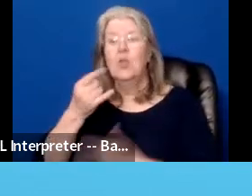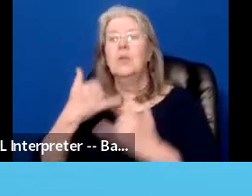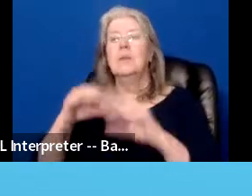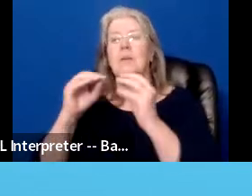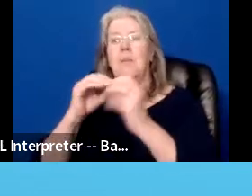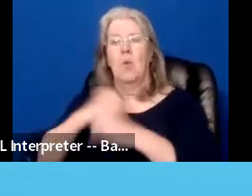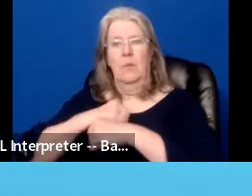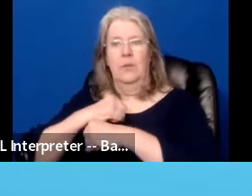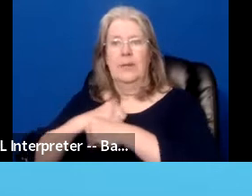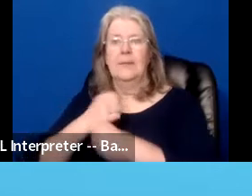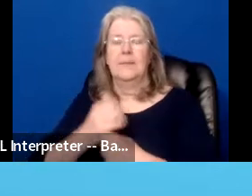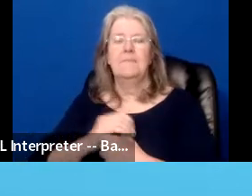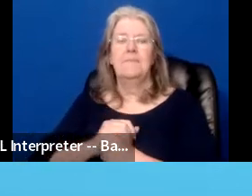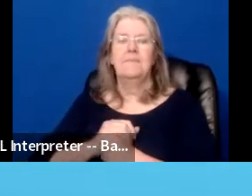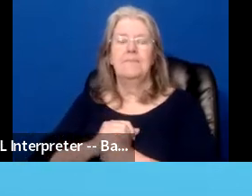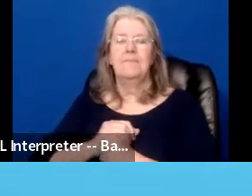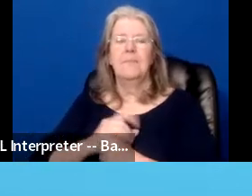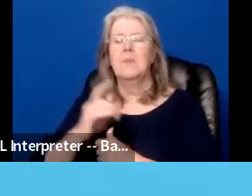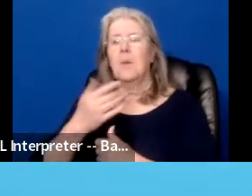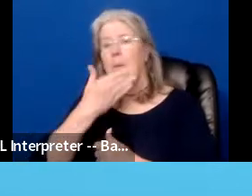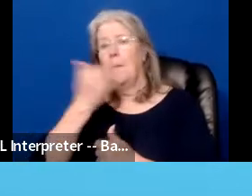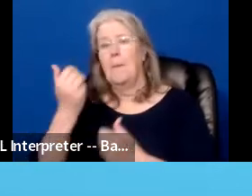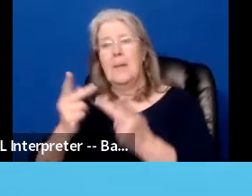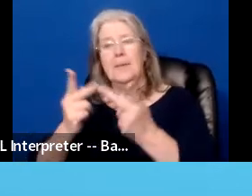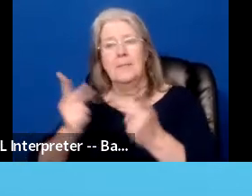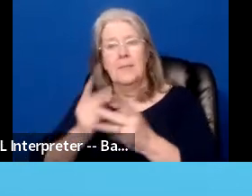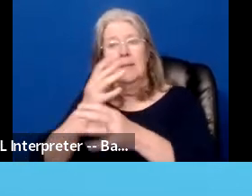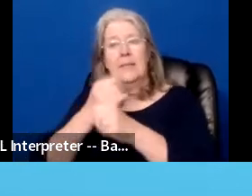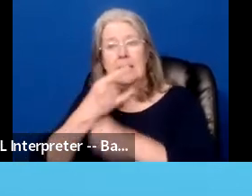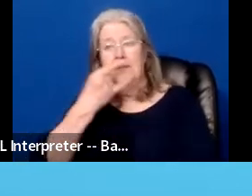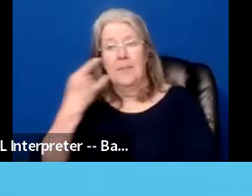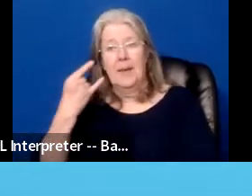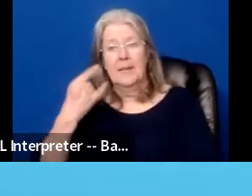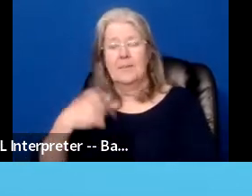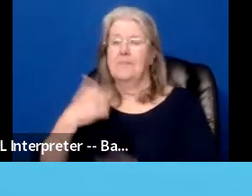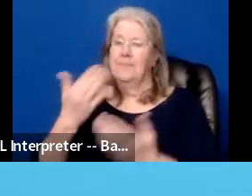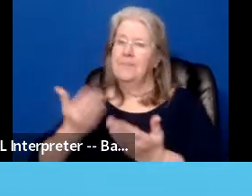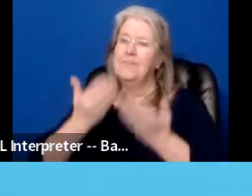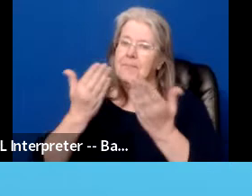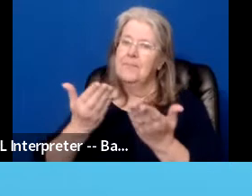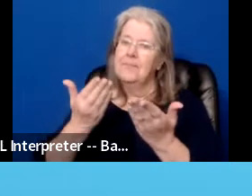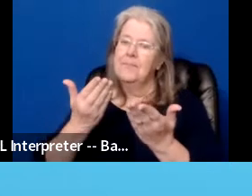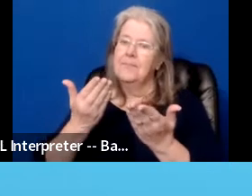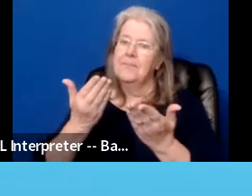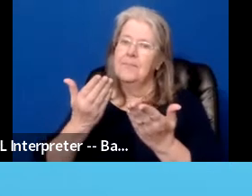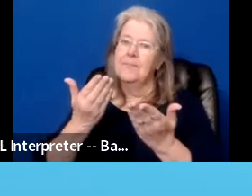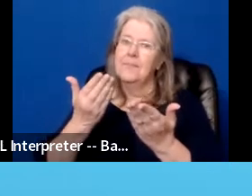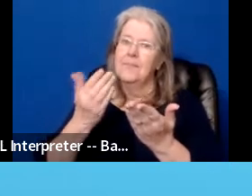As far as where to get masks and what type of masks, I would recommend going to your local